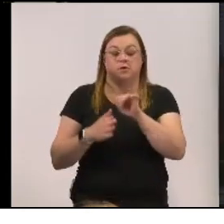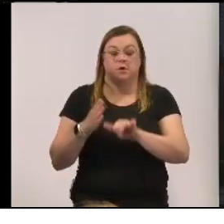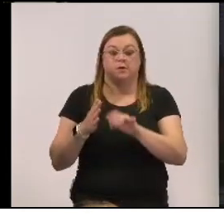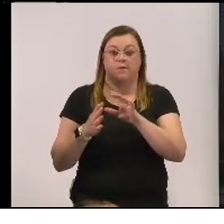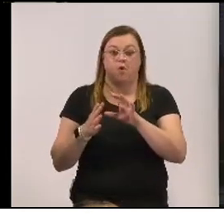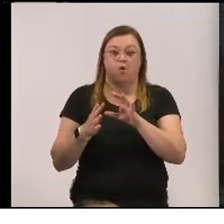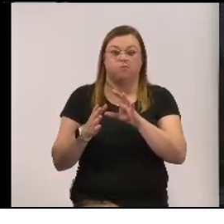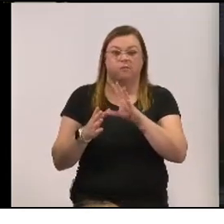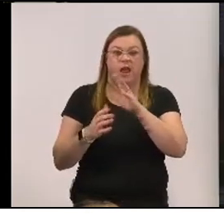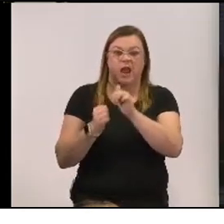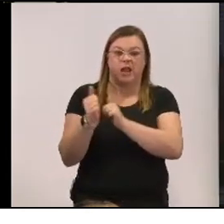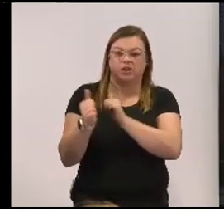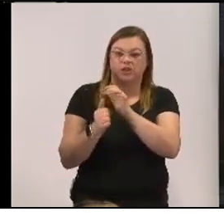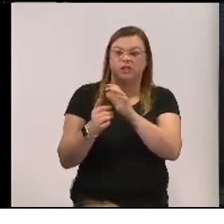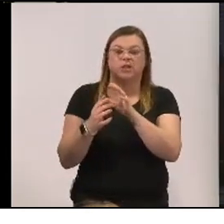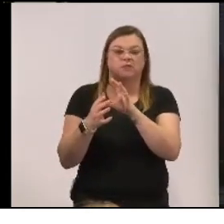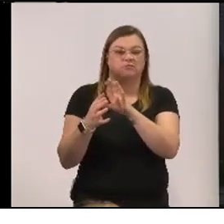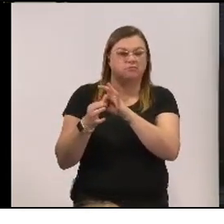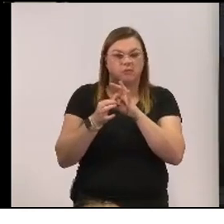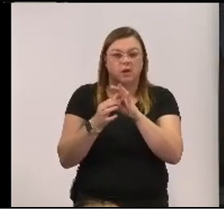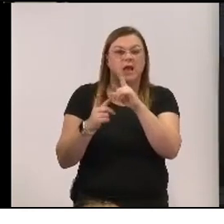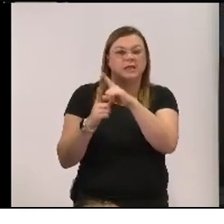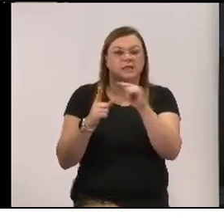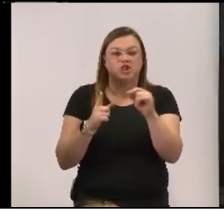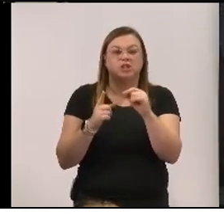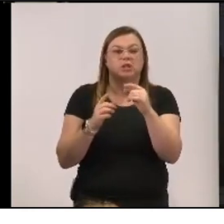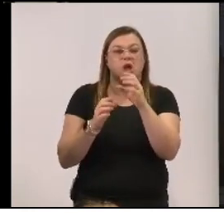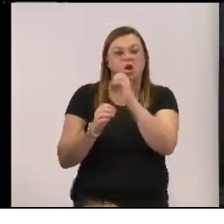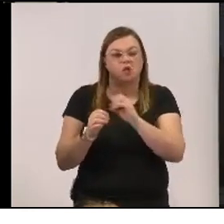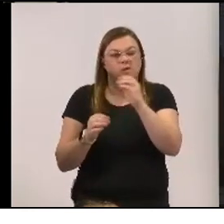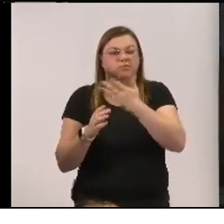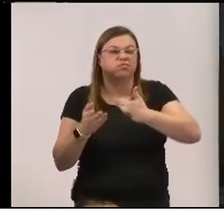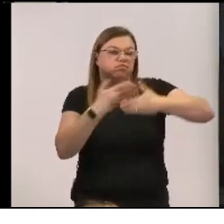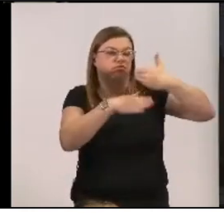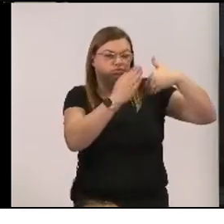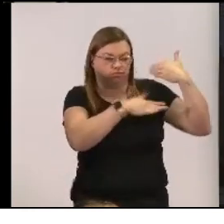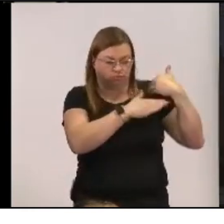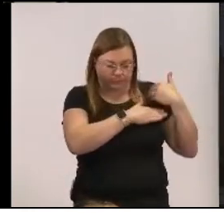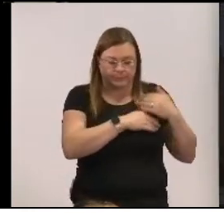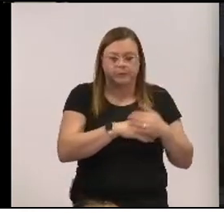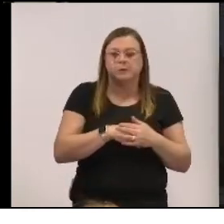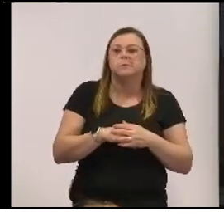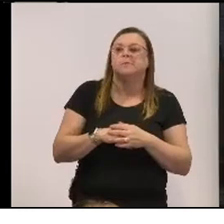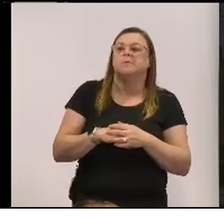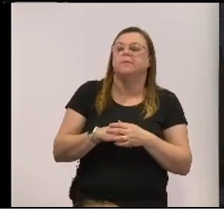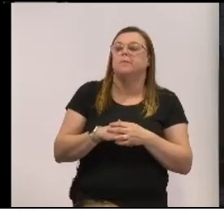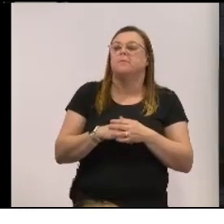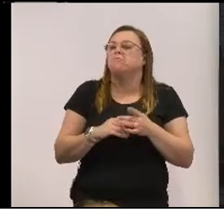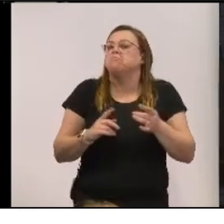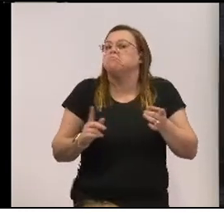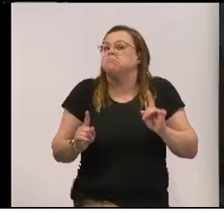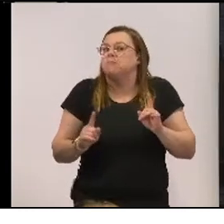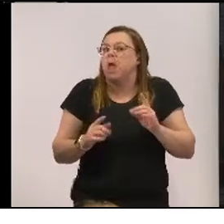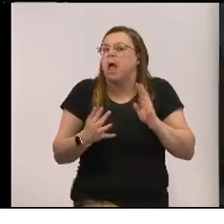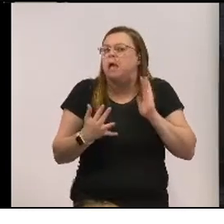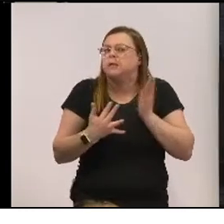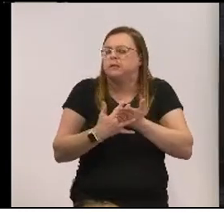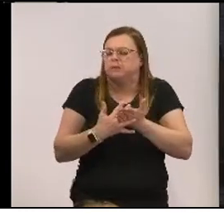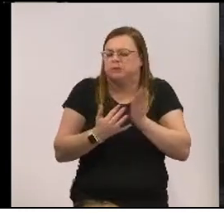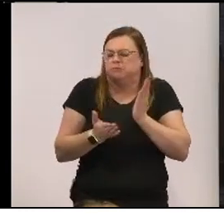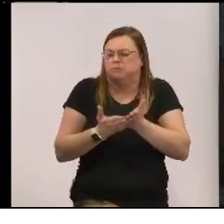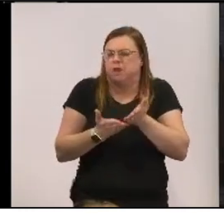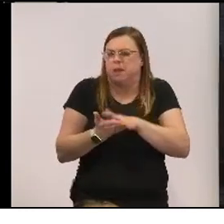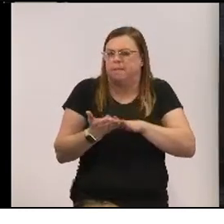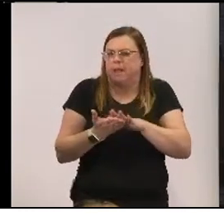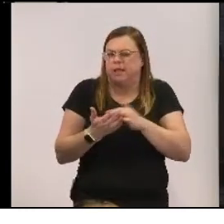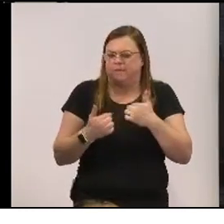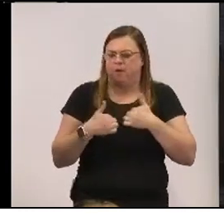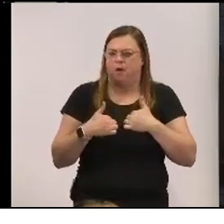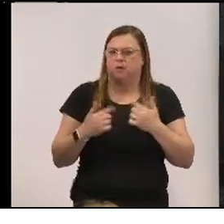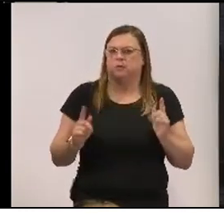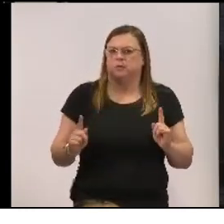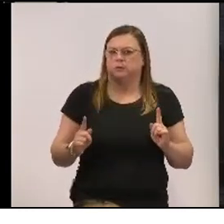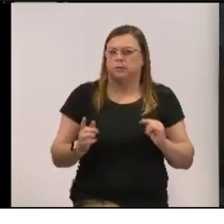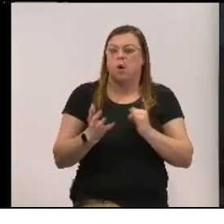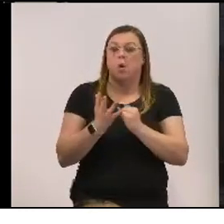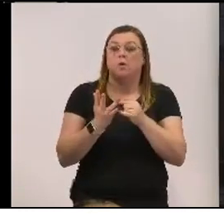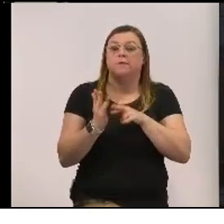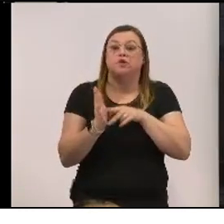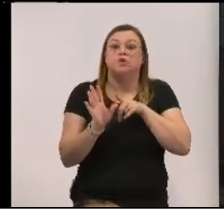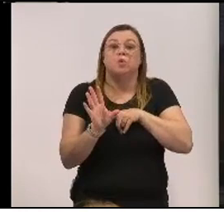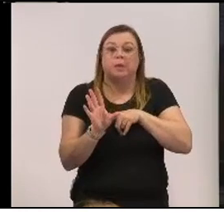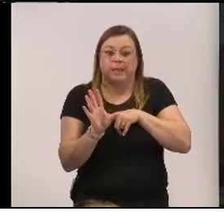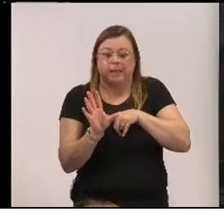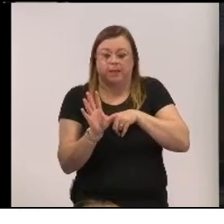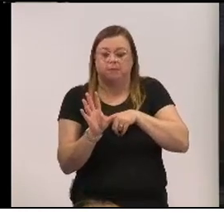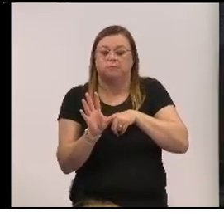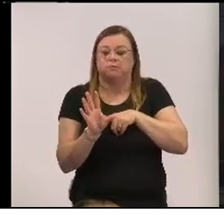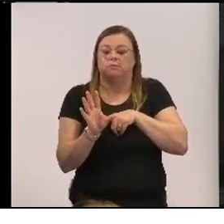namely Digital Europe many years ago and what accessibility means actually for us. Sony has